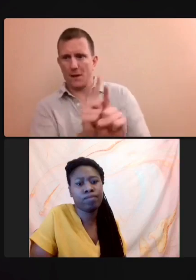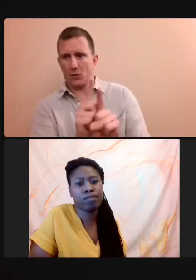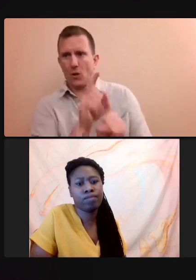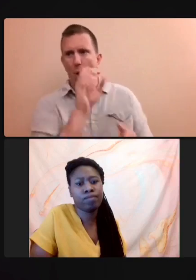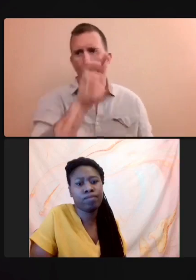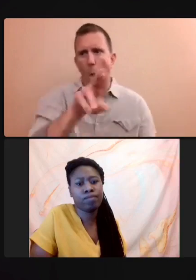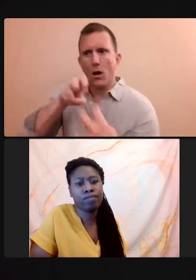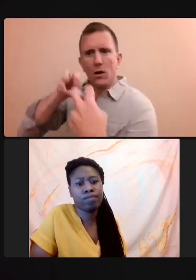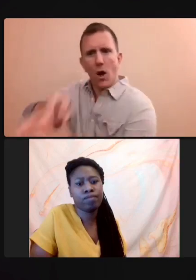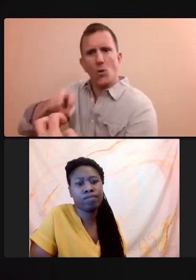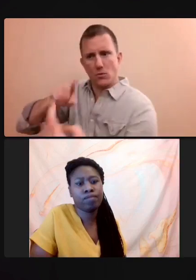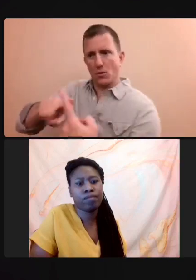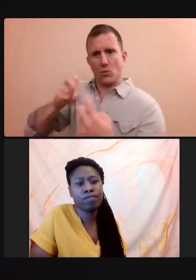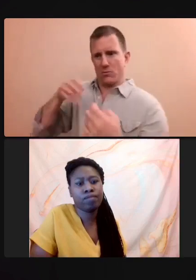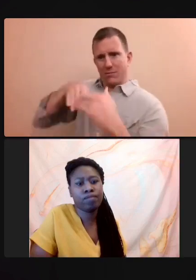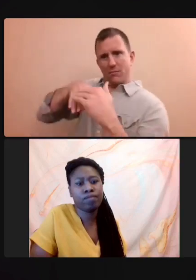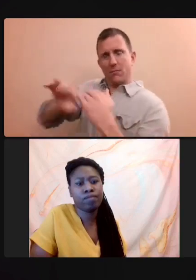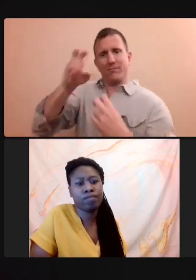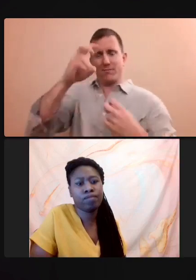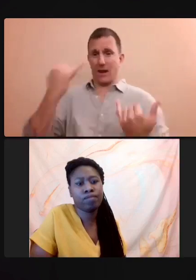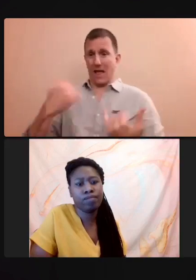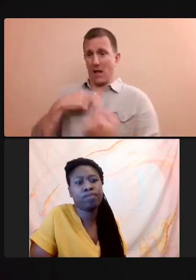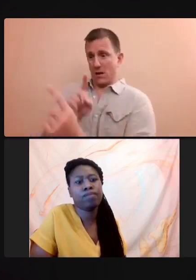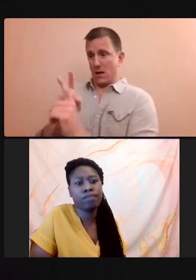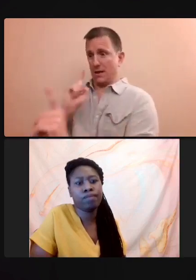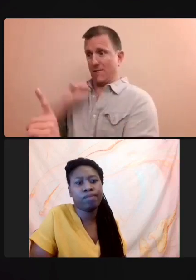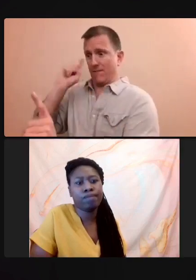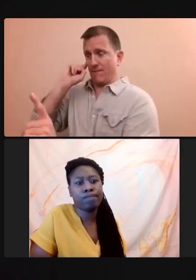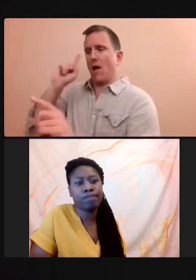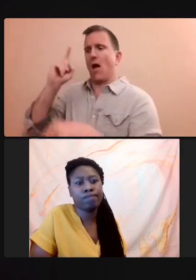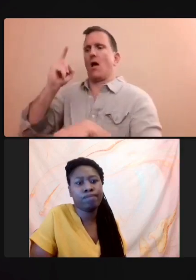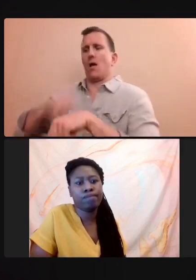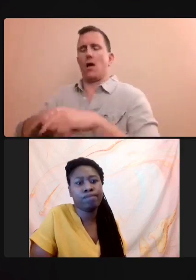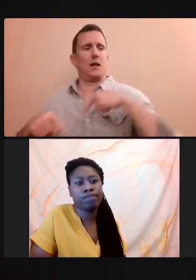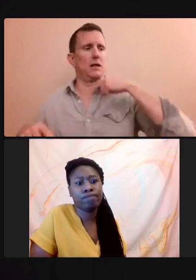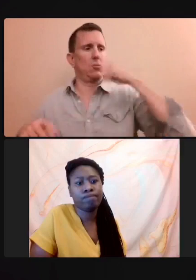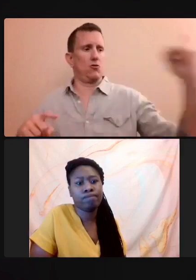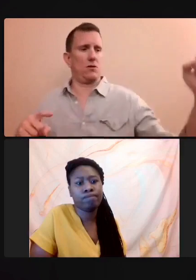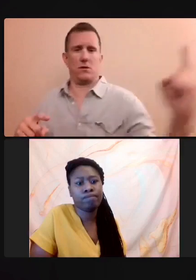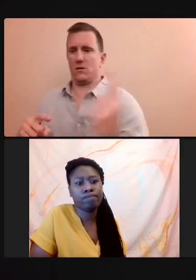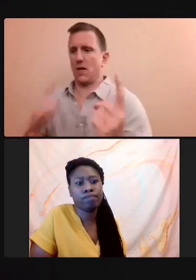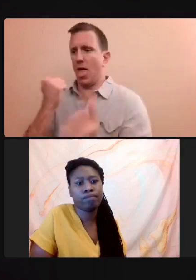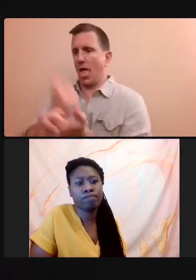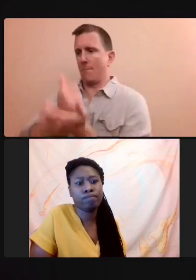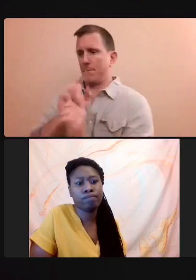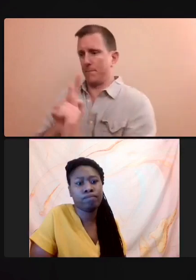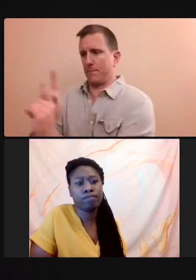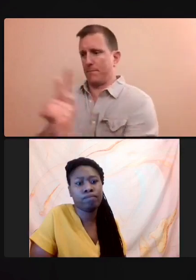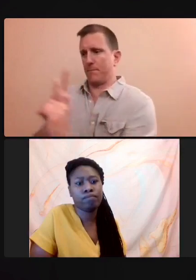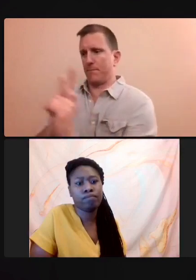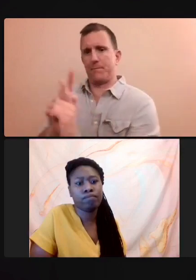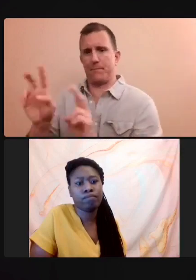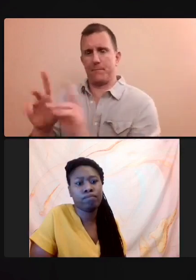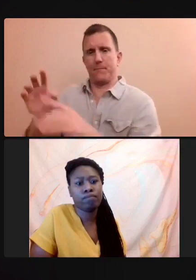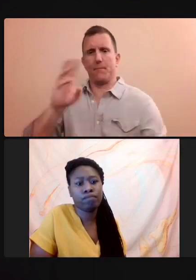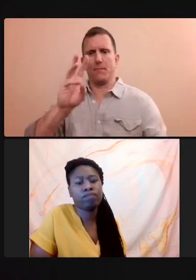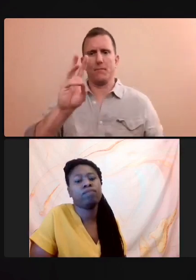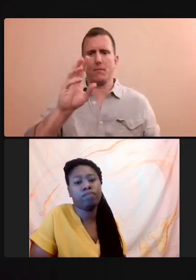You can click on that digitally or virtually raise your hand and you can come on screen to ask your question. Also, I'm going to look here in the Q&A because it looks like we have